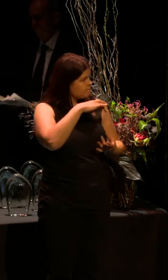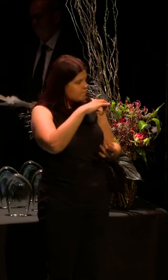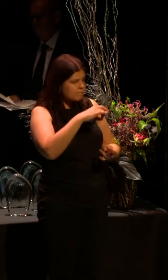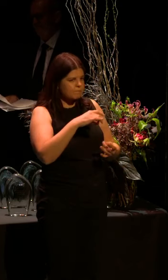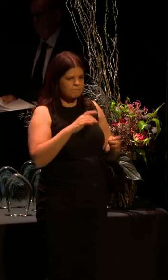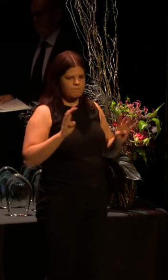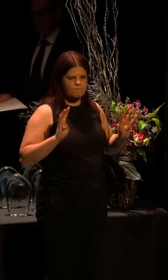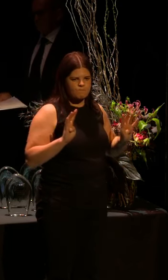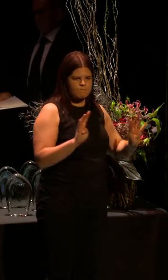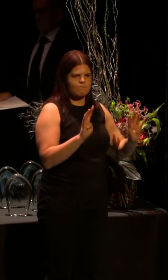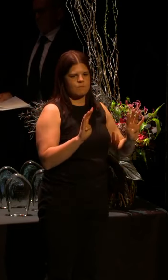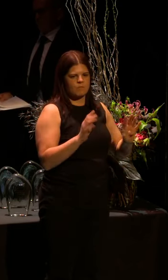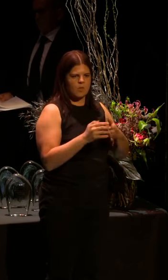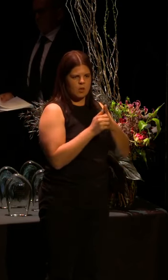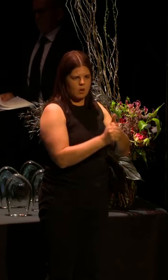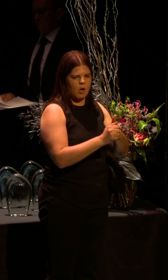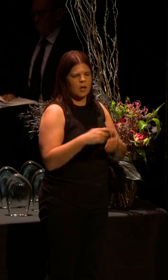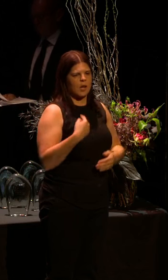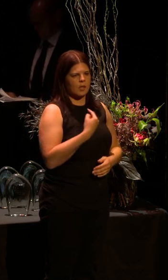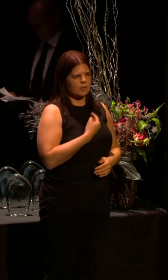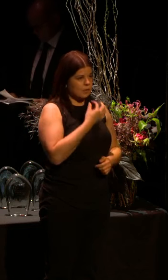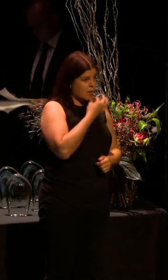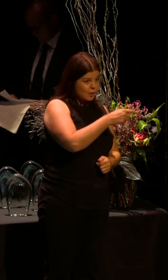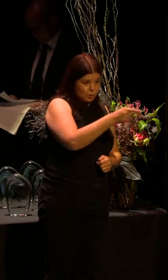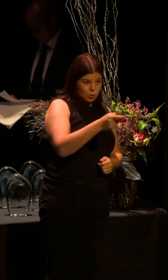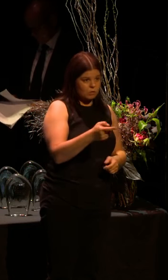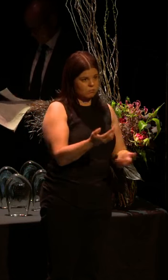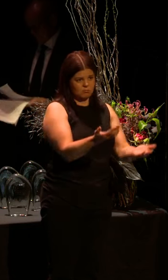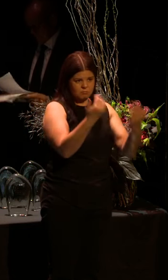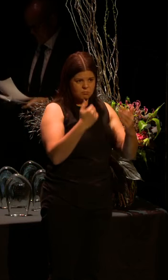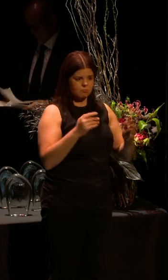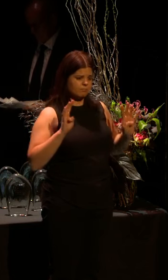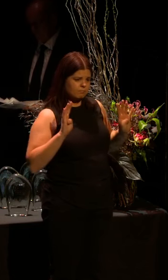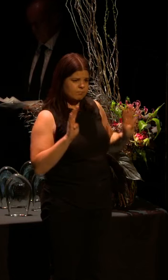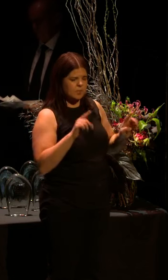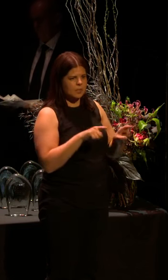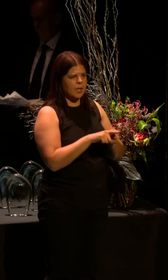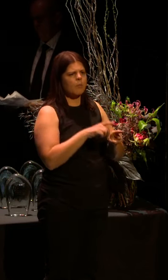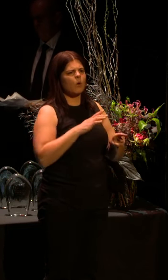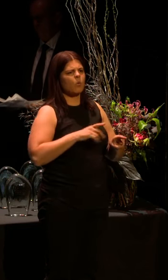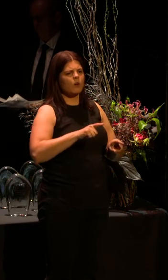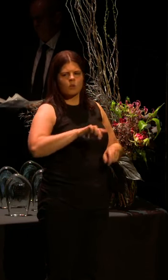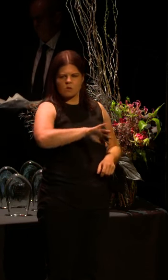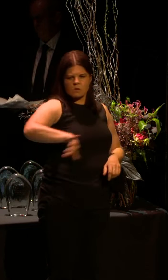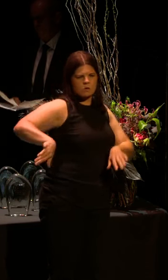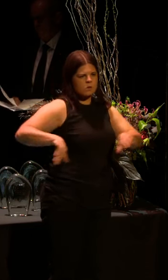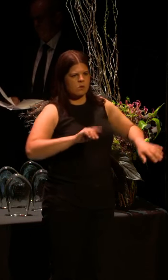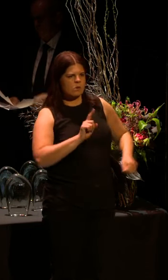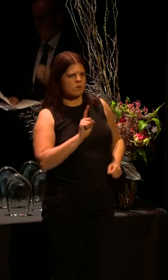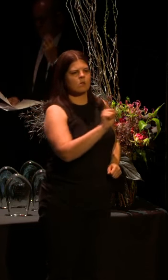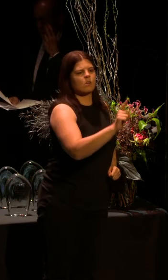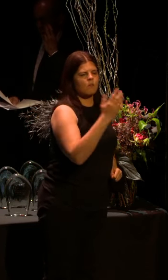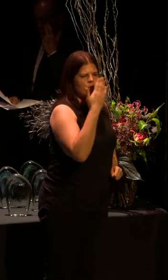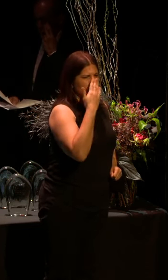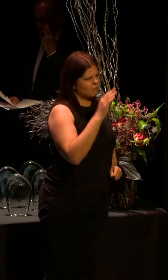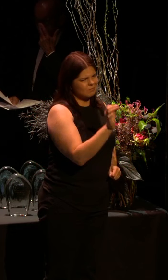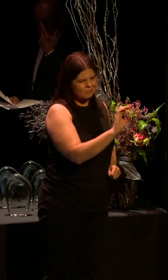And we ask that you walk beside us. Please do not walk ahead of us, and allow my people, allow Aboriginal people,